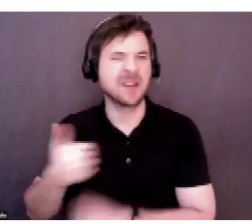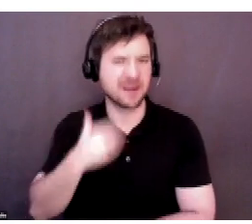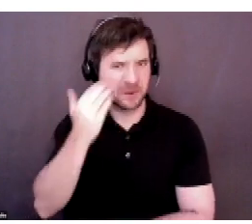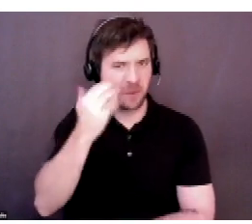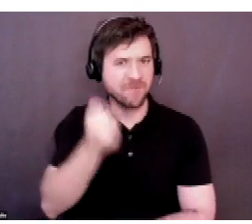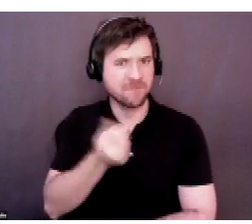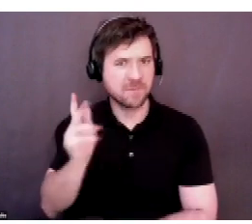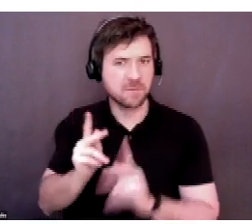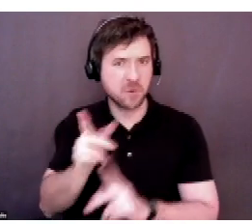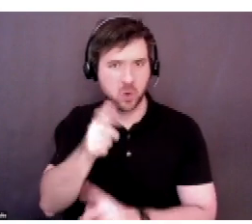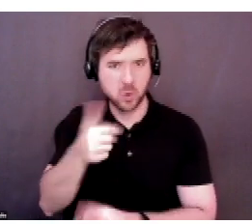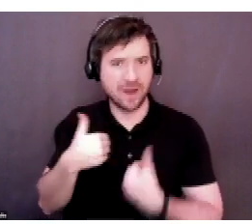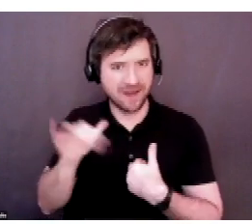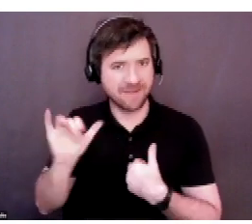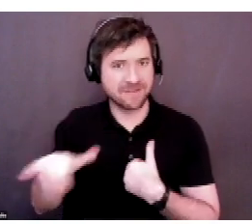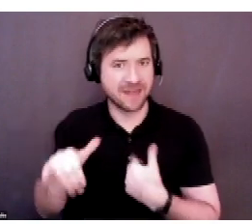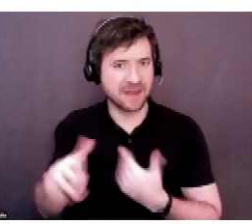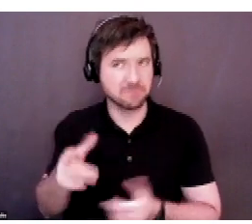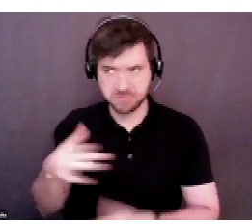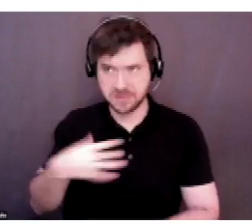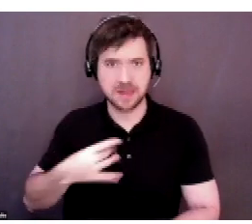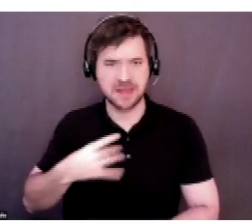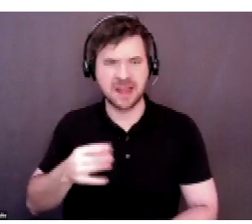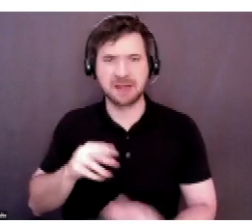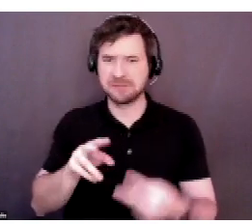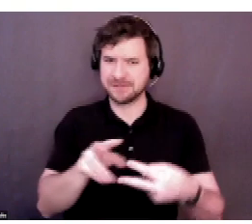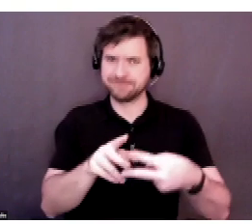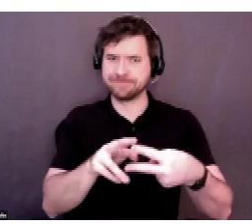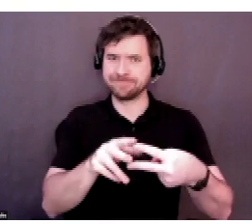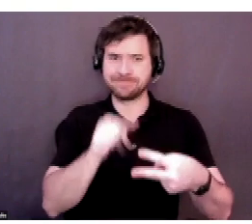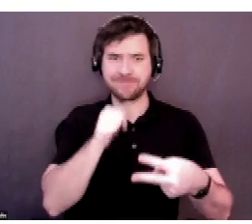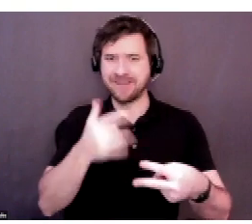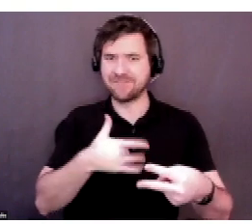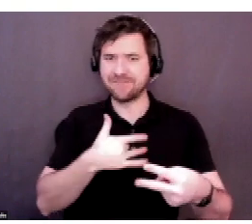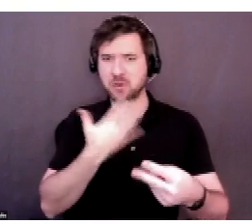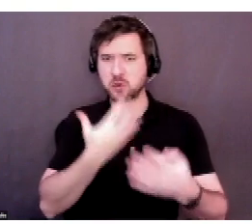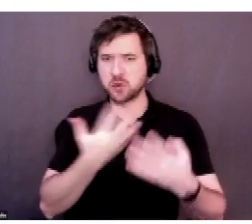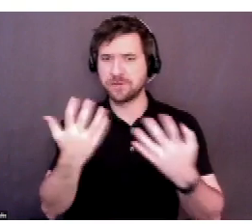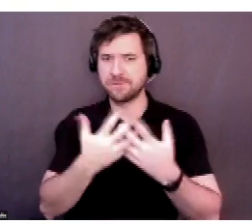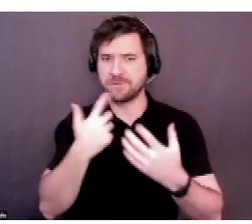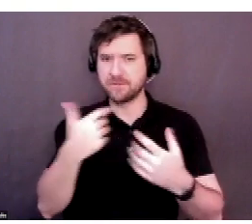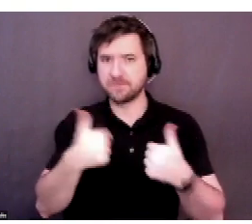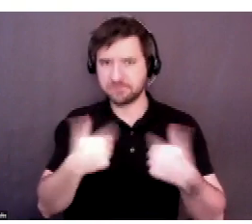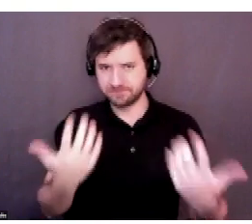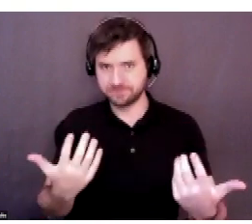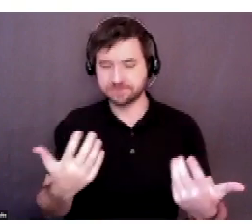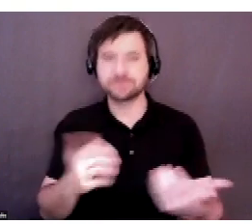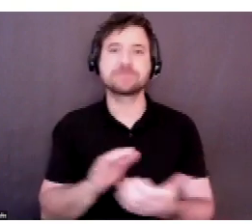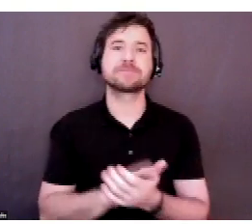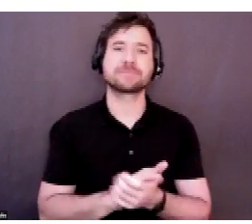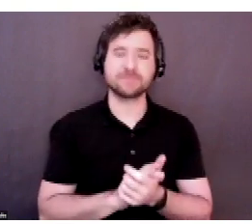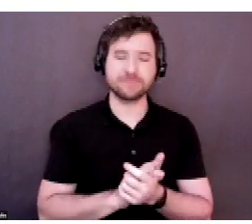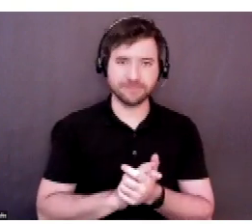But neither of those felt like options for me there.